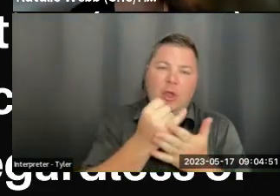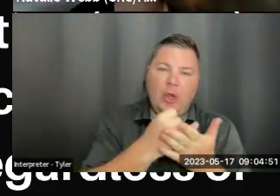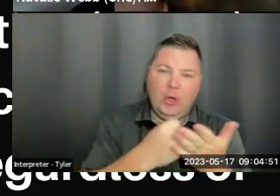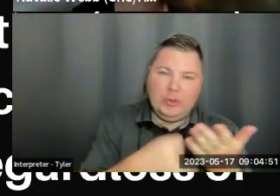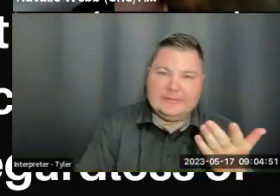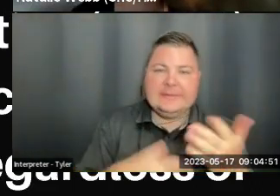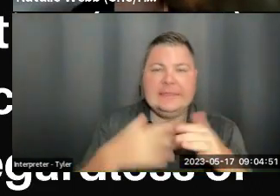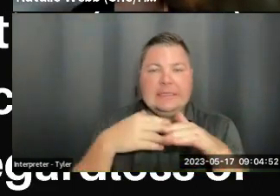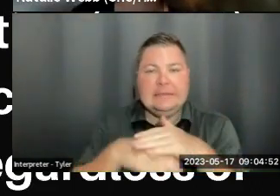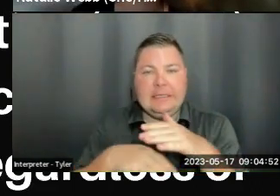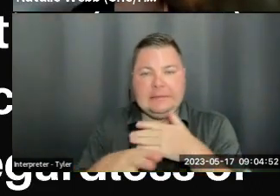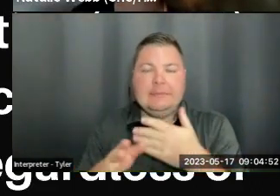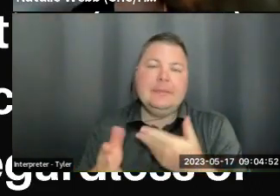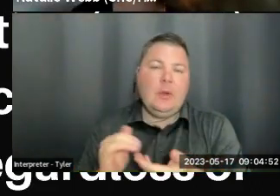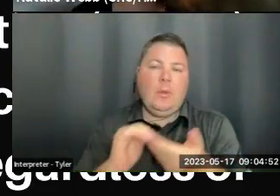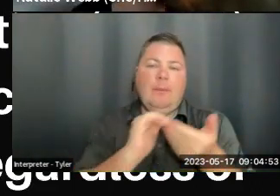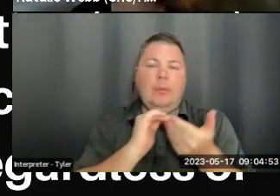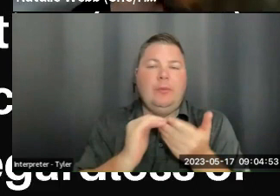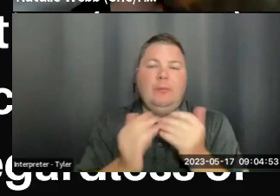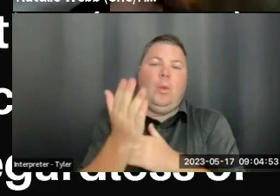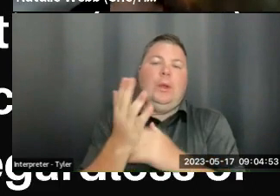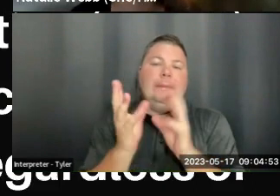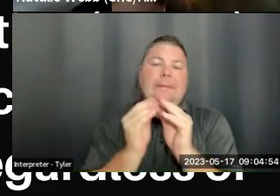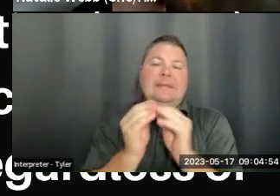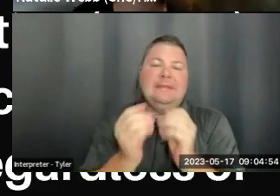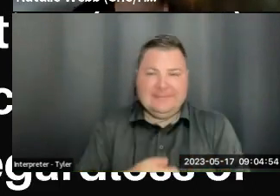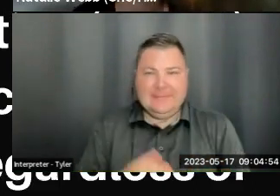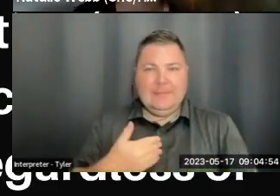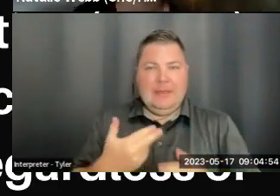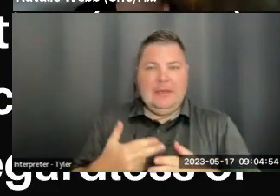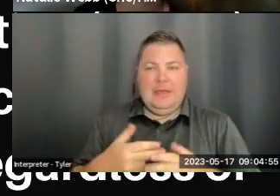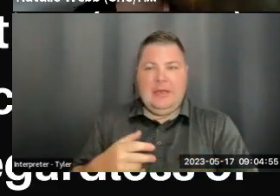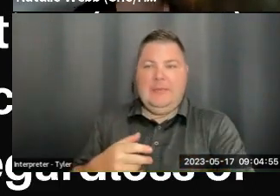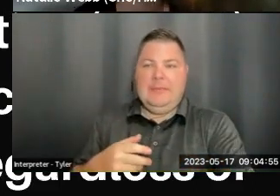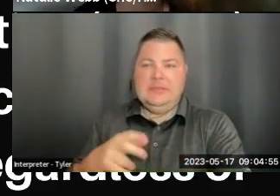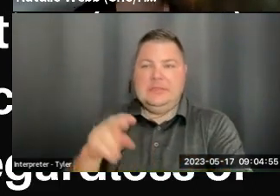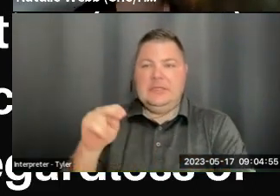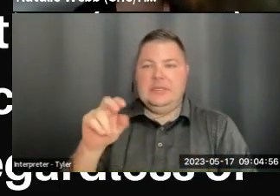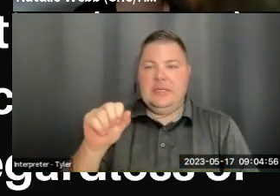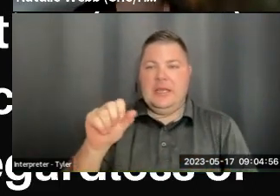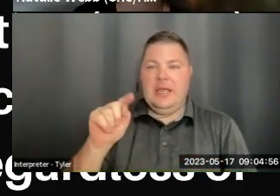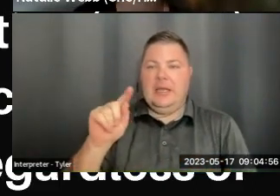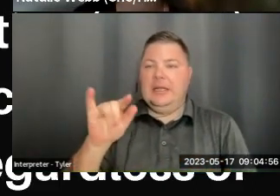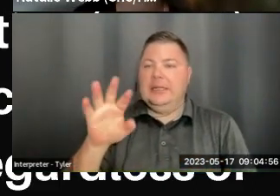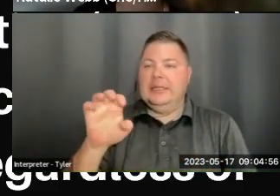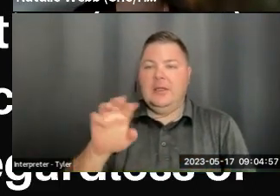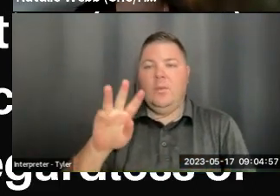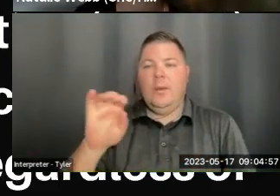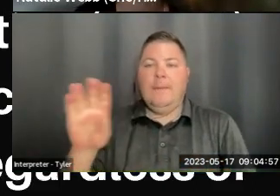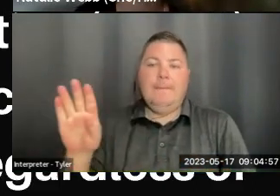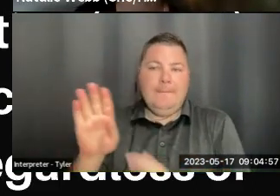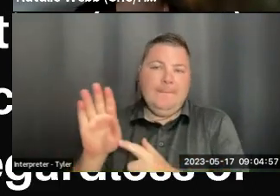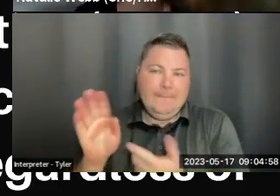Welcome to our next 2023 arts and accessibility cooperative morning meetup.